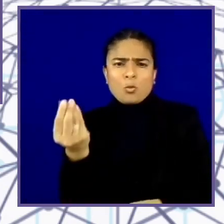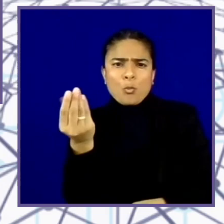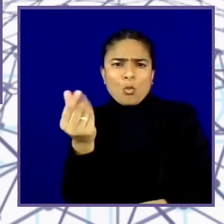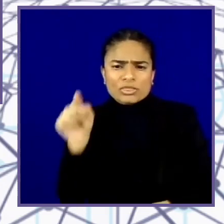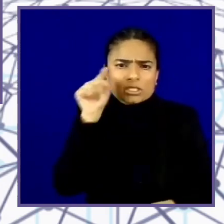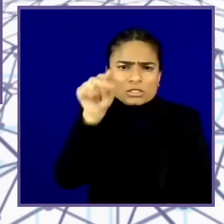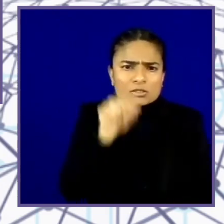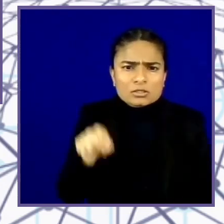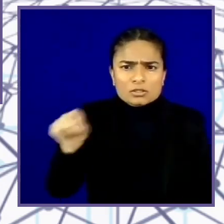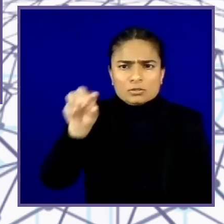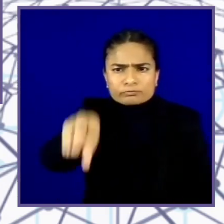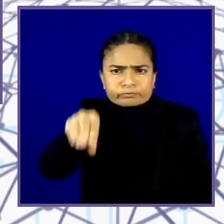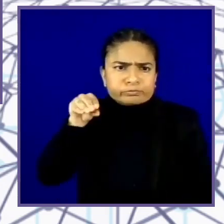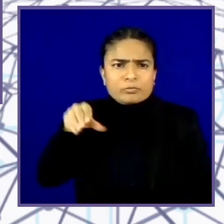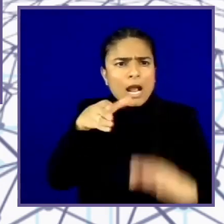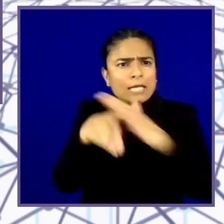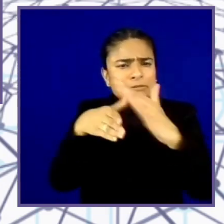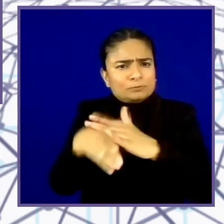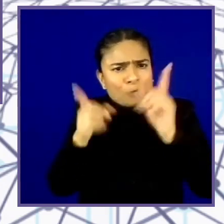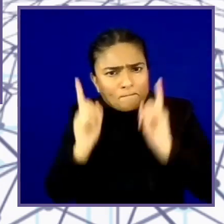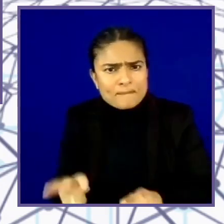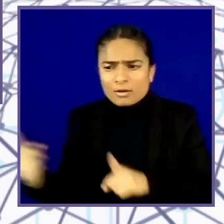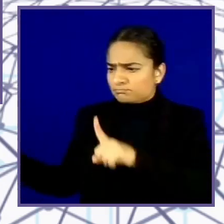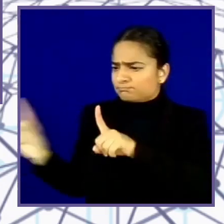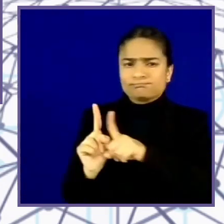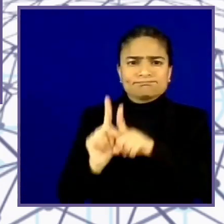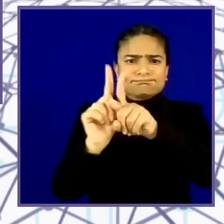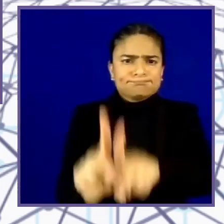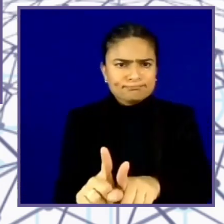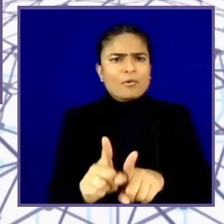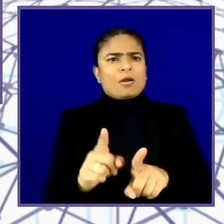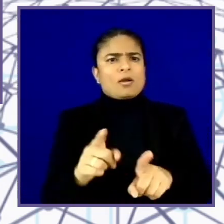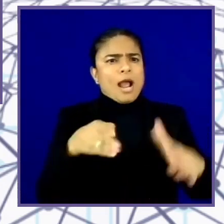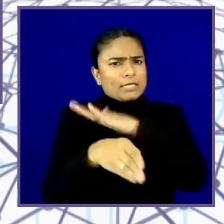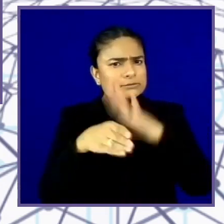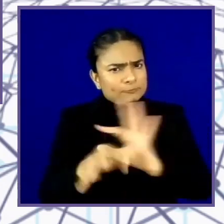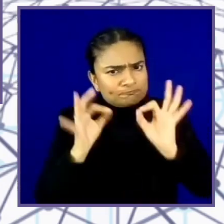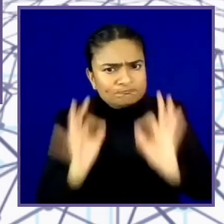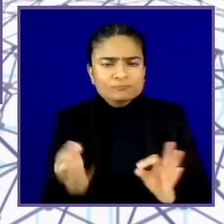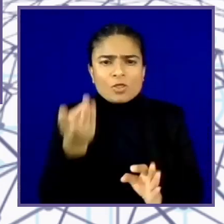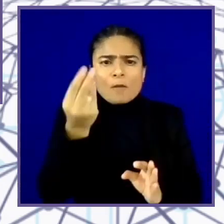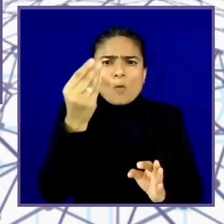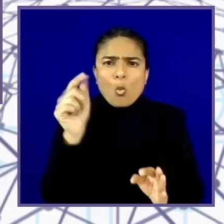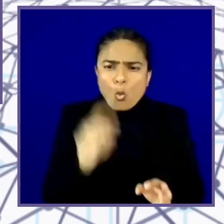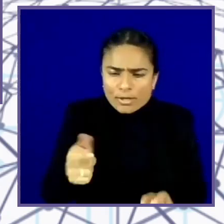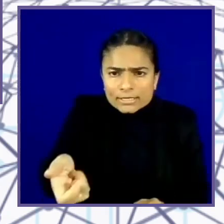if public policy is one of the main economic and business drivers, what comes next? What can we